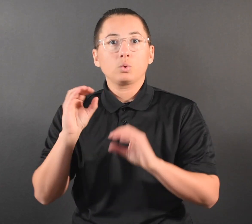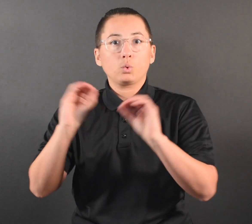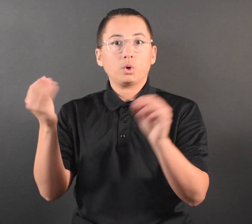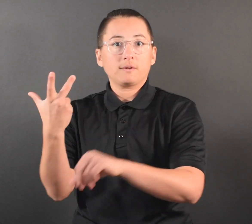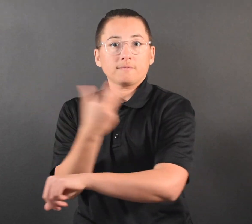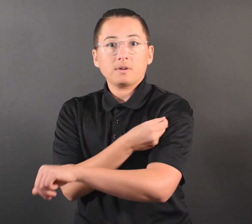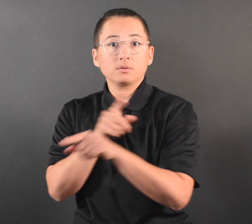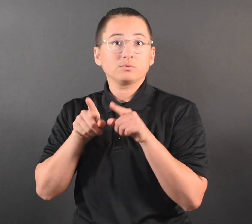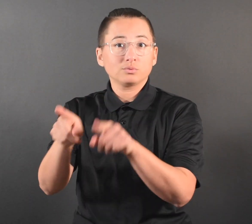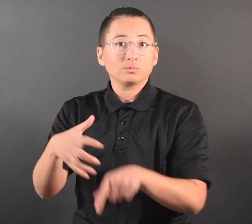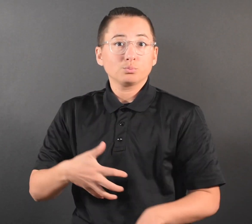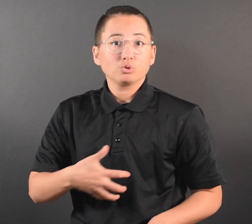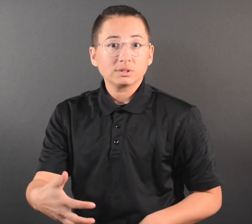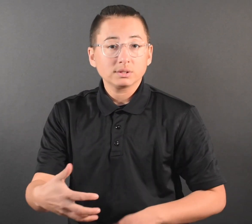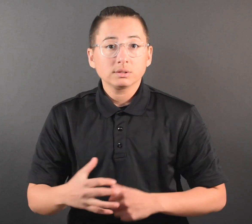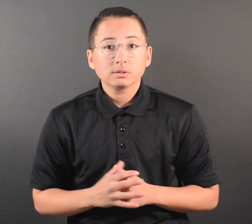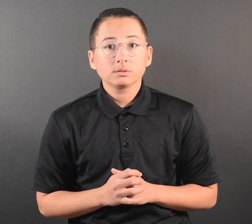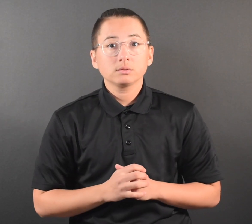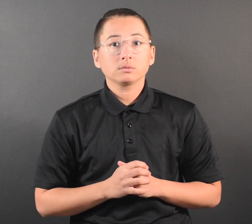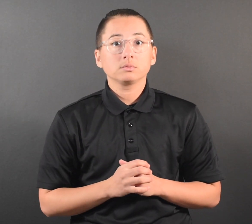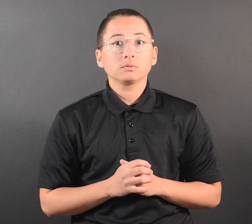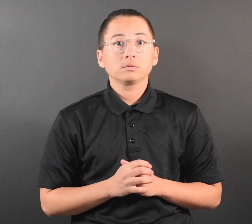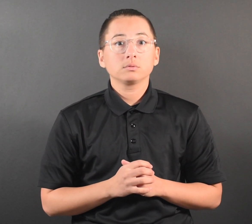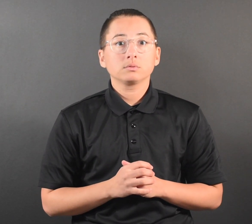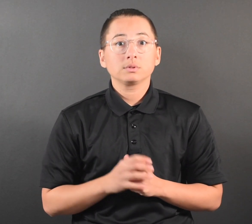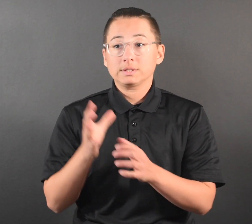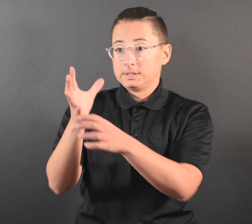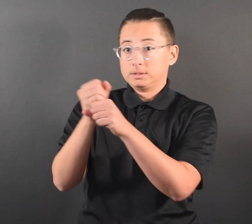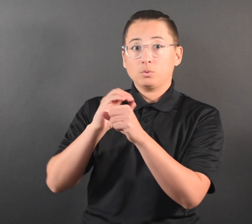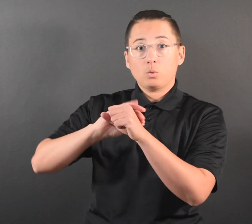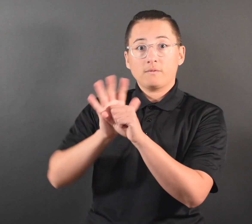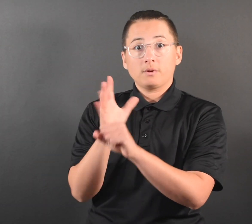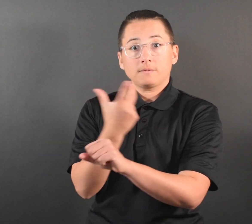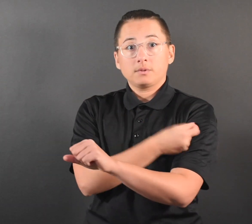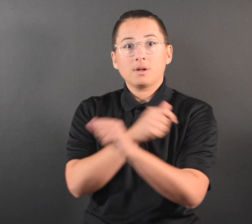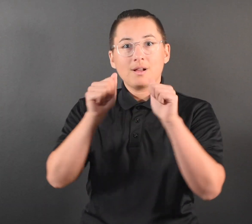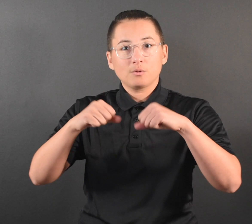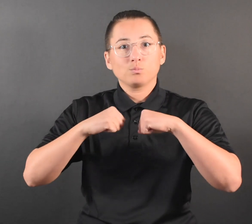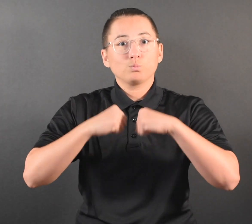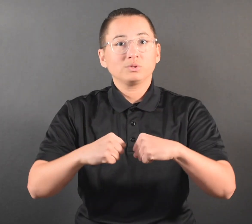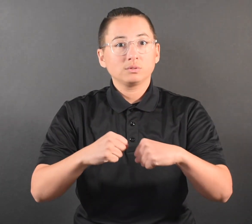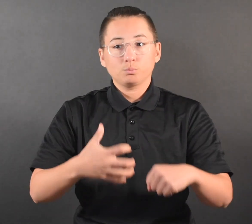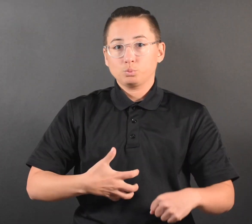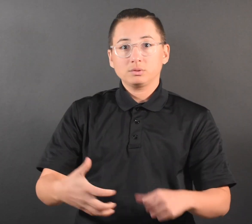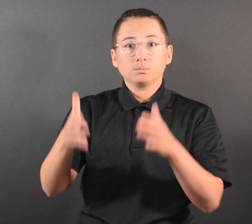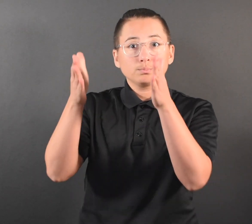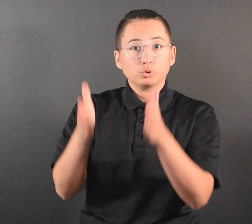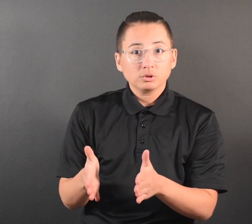vaccination during pregnancy. Getting a COVID-19 vaccine can protect a pregnant person and their